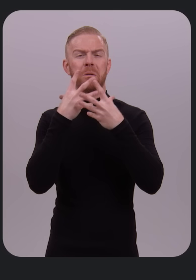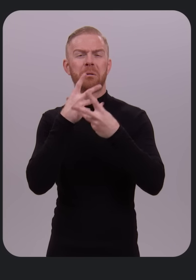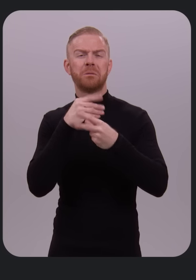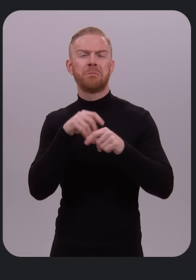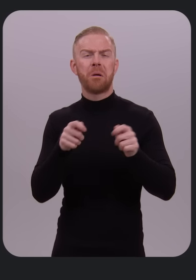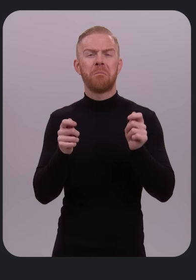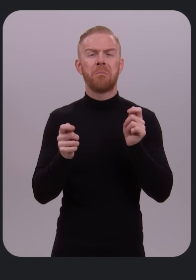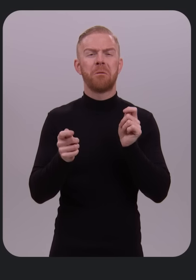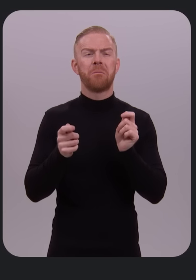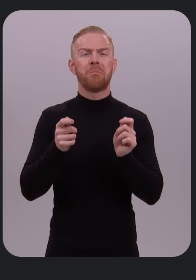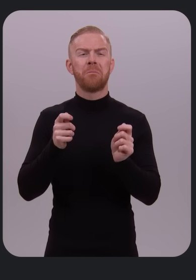[END PLAYBACK]